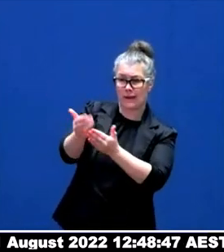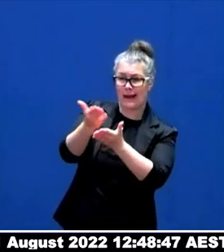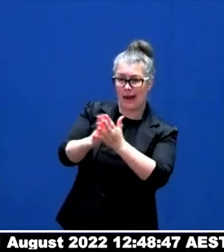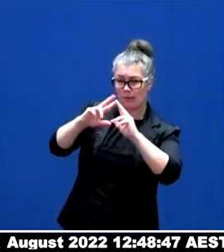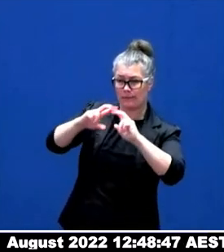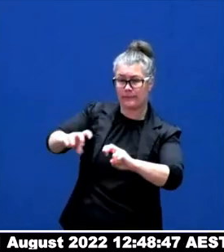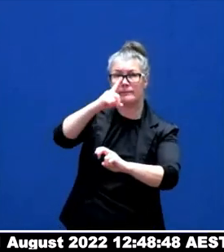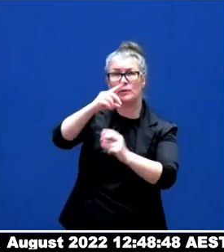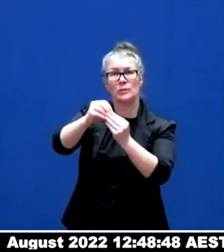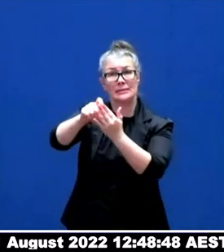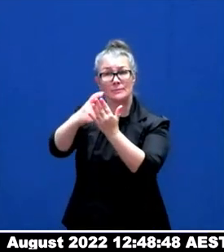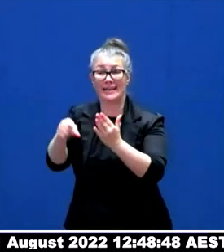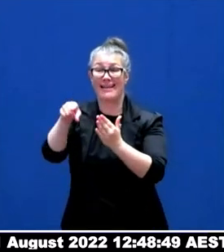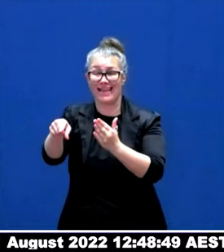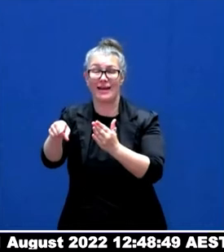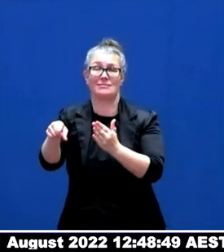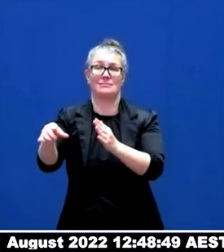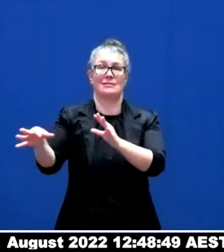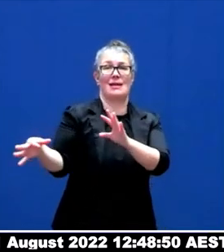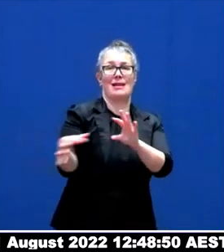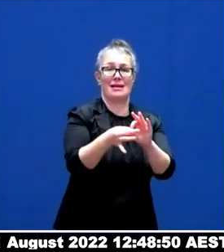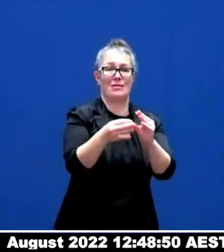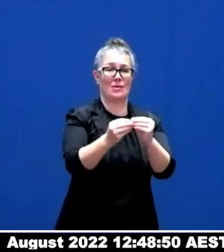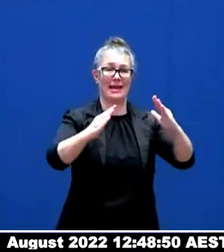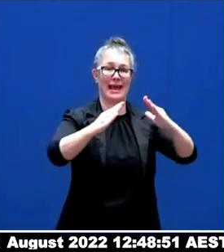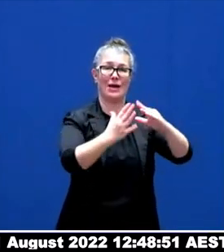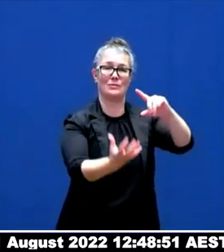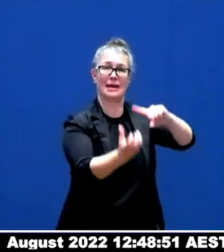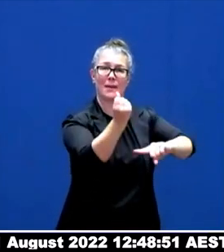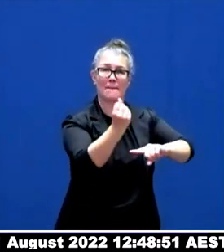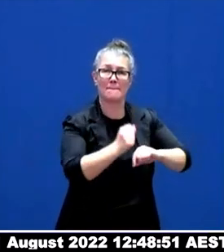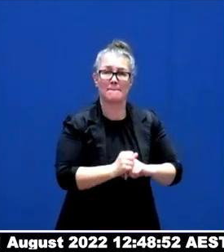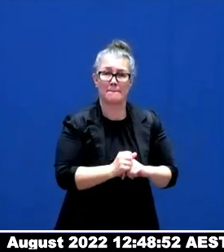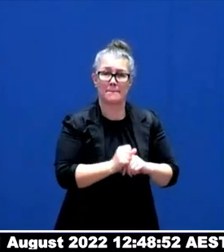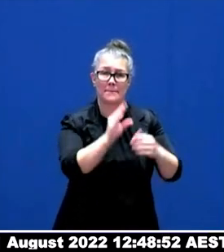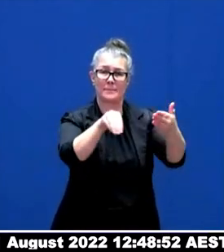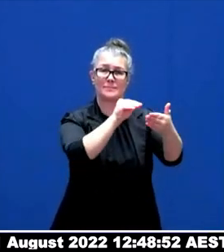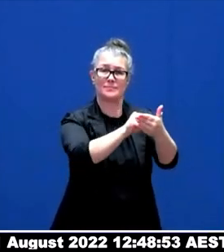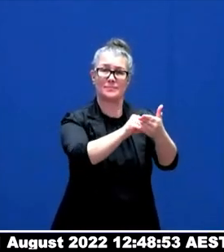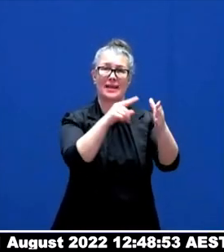So that is directly linked to the housing outcome that's referenced in the Australian Disability Strategy.